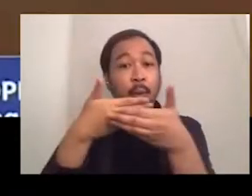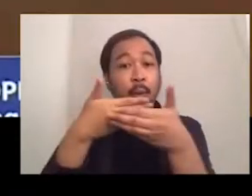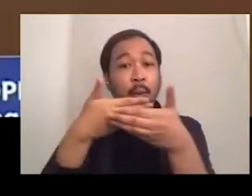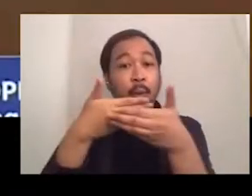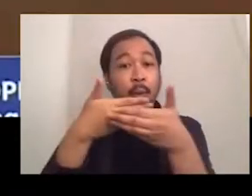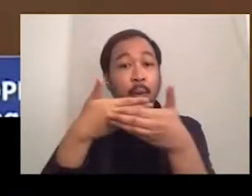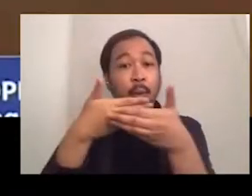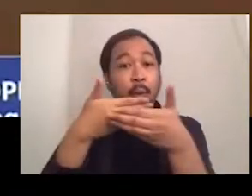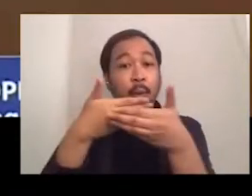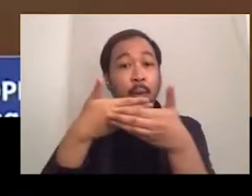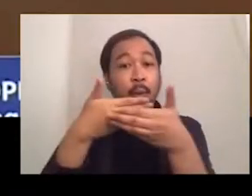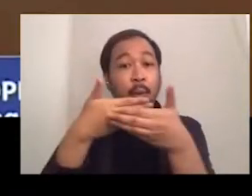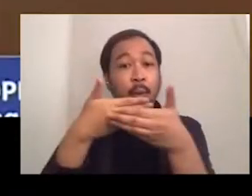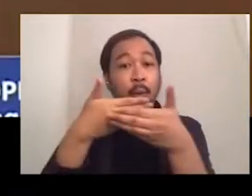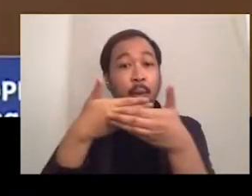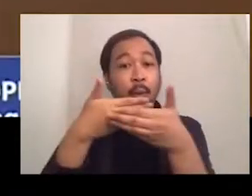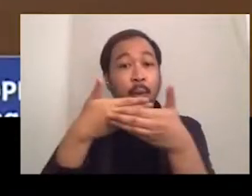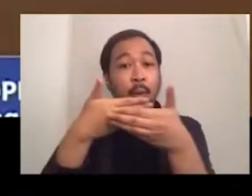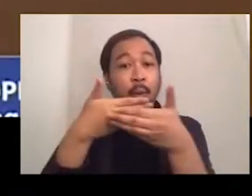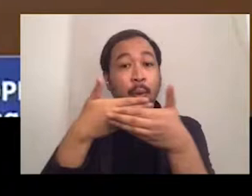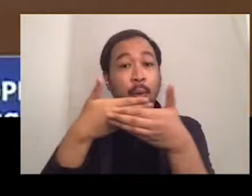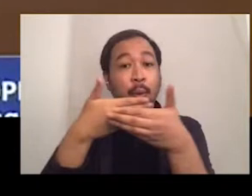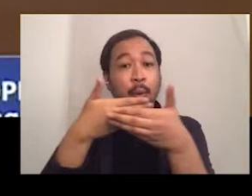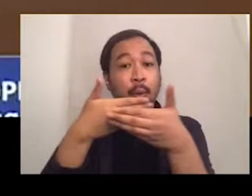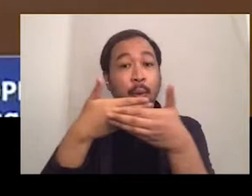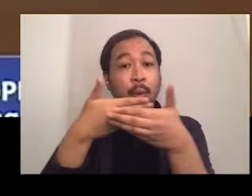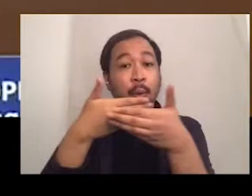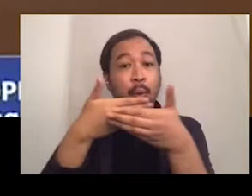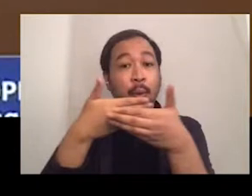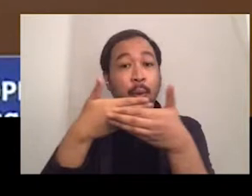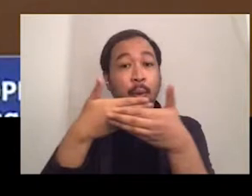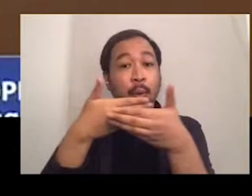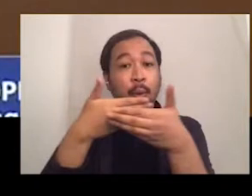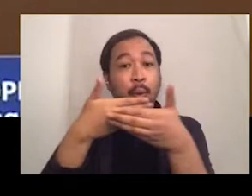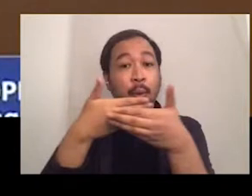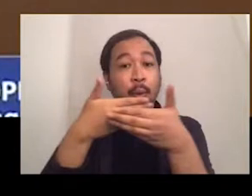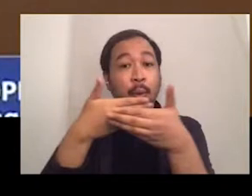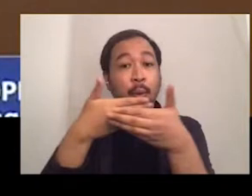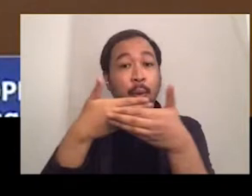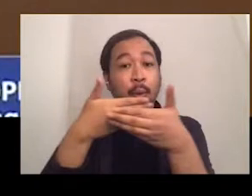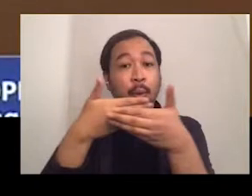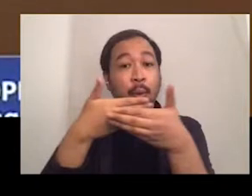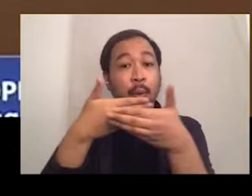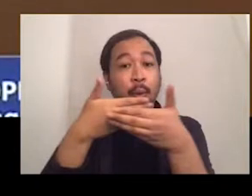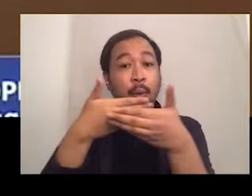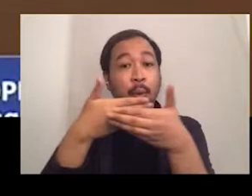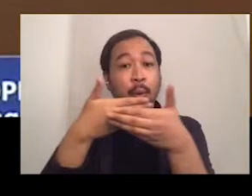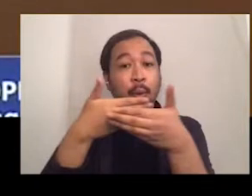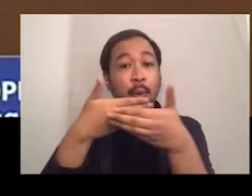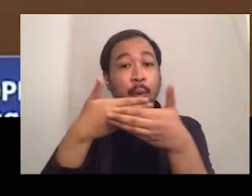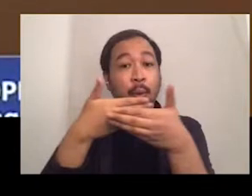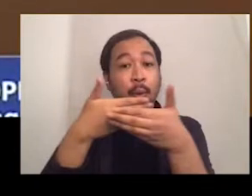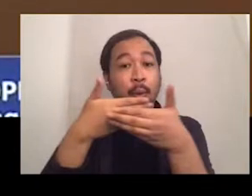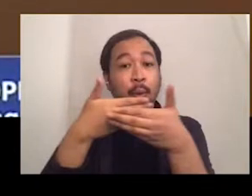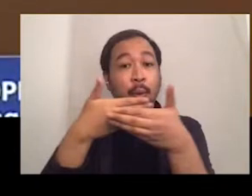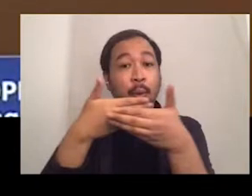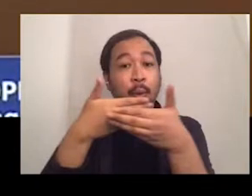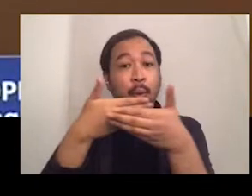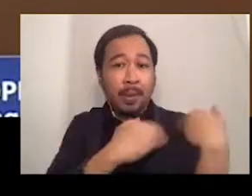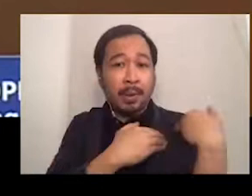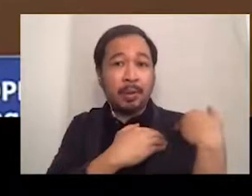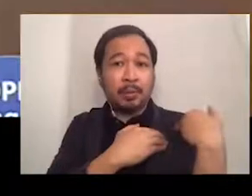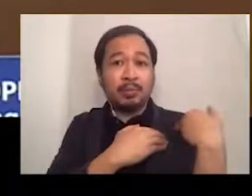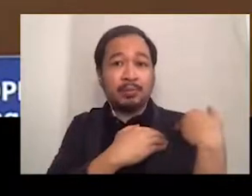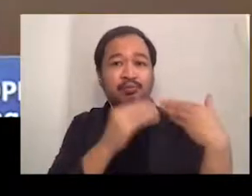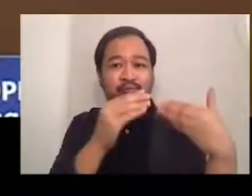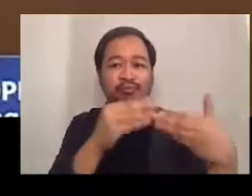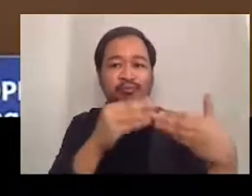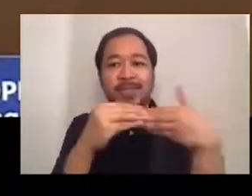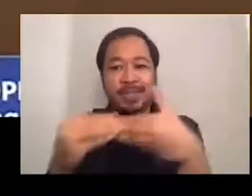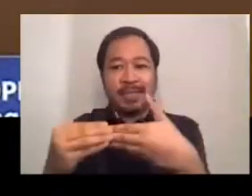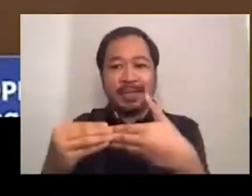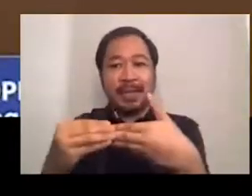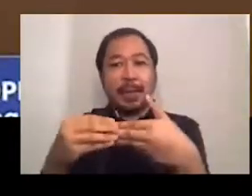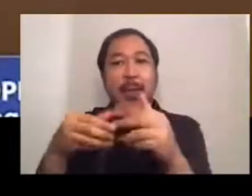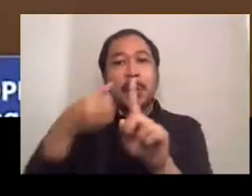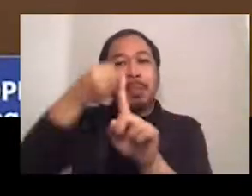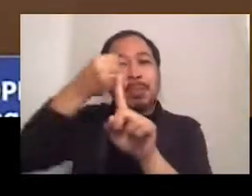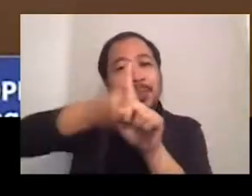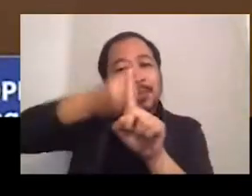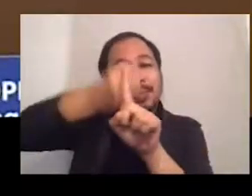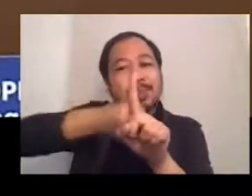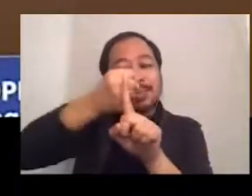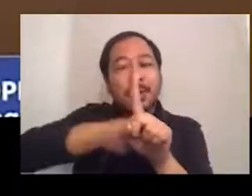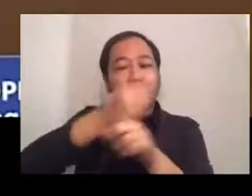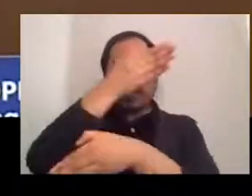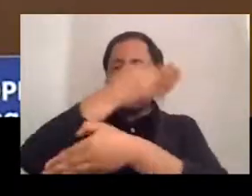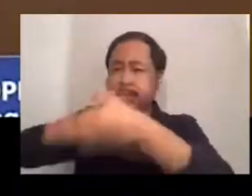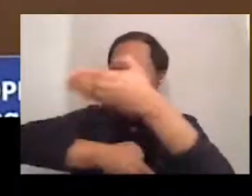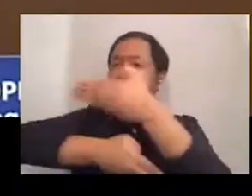ESCAP have played a leading role in promoting disability-inclusive development in the Asia-Pacific region.